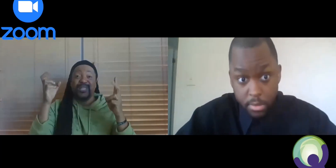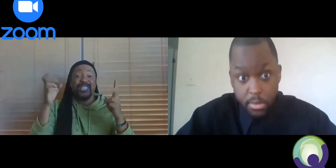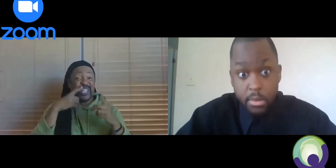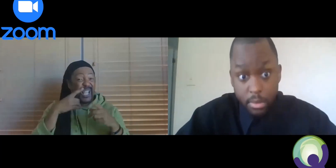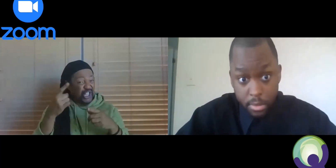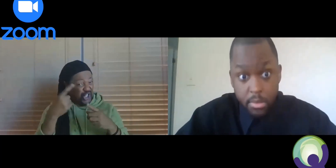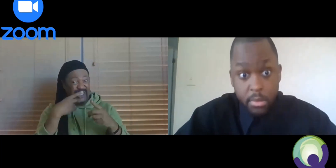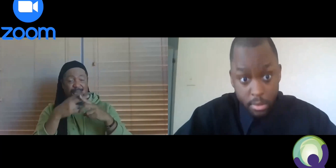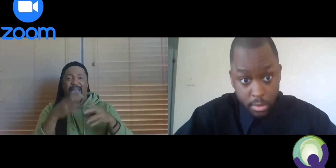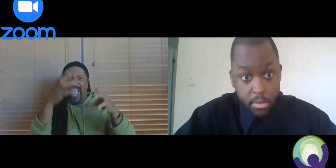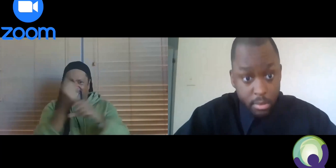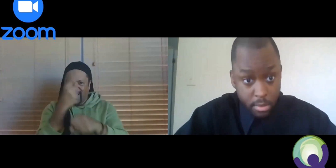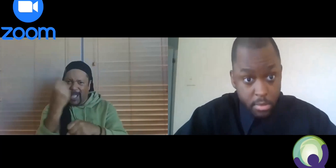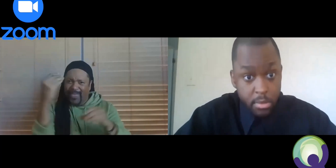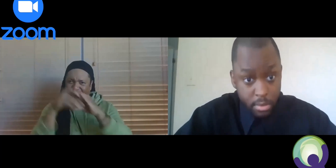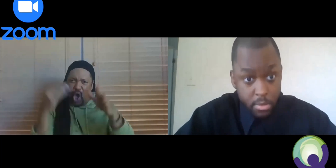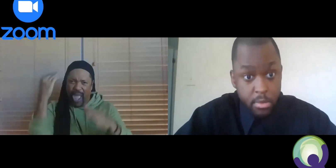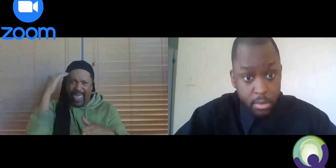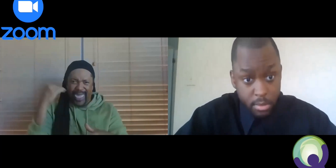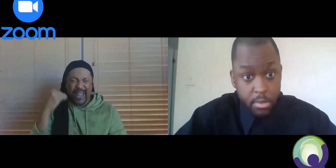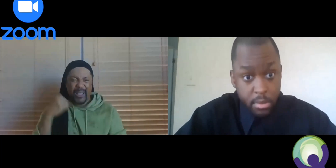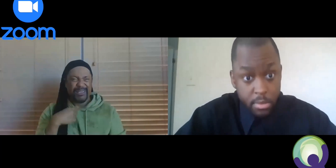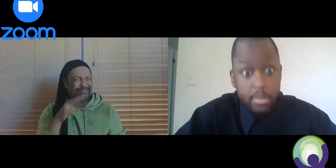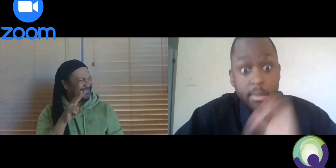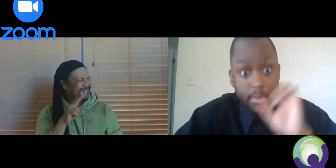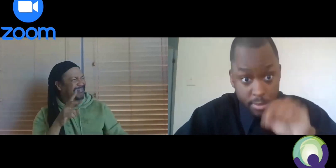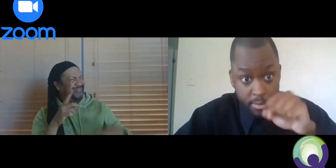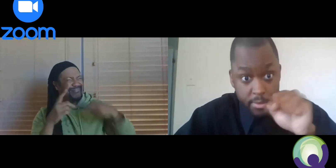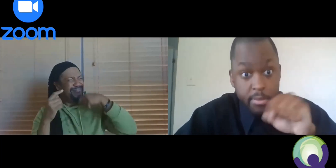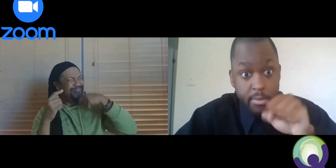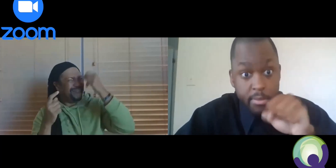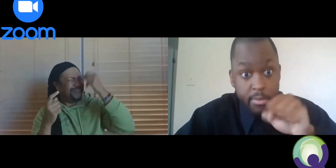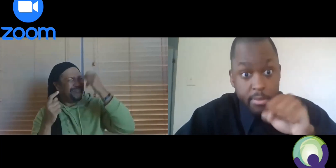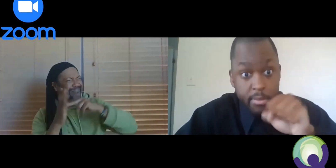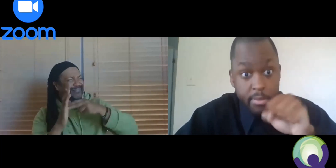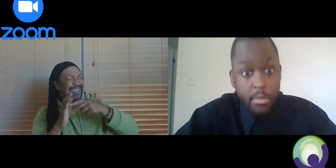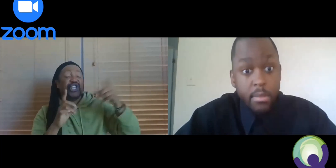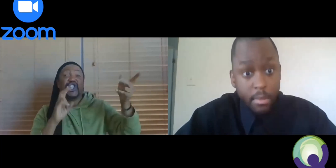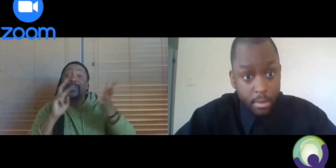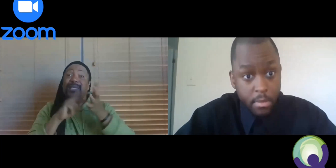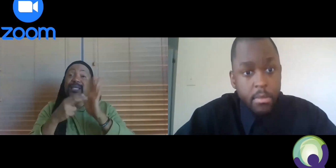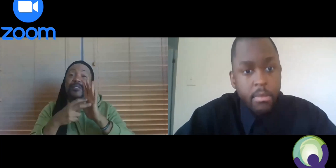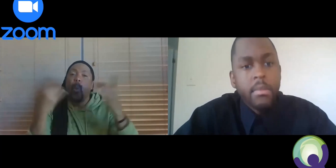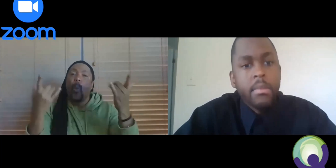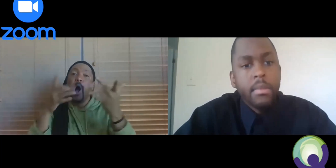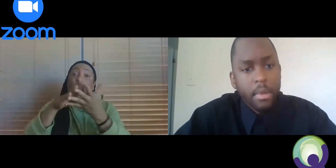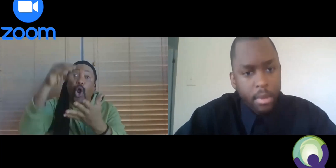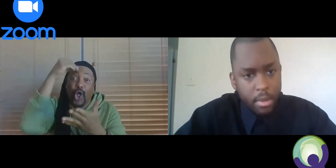used to say that all the time “Get something in your head” I didn’t understand what that meant.